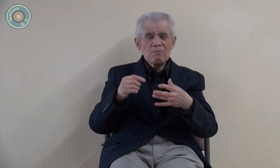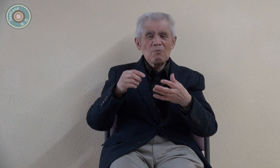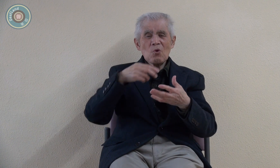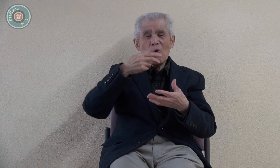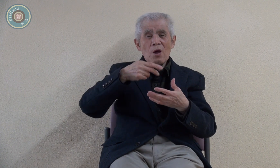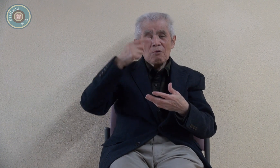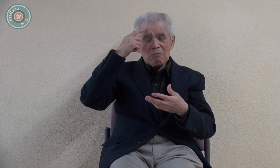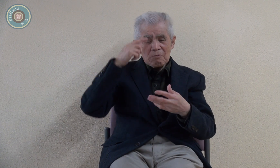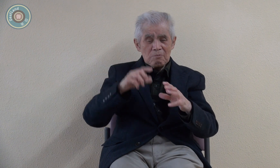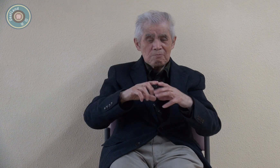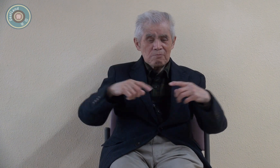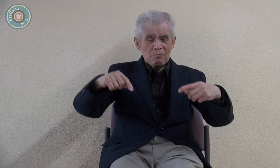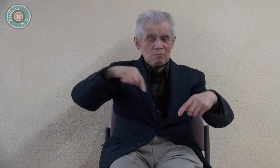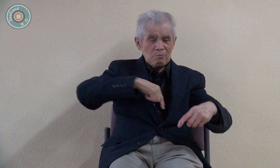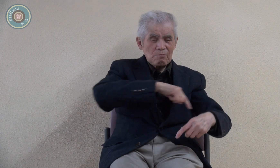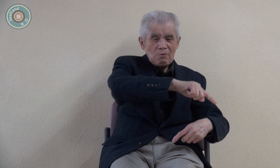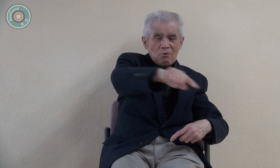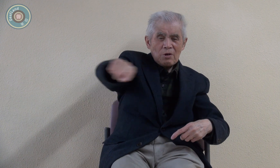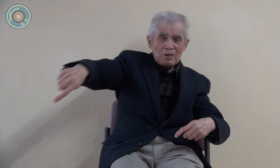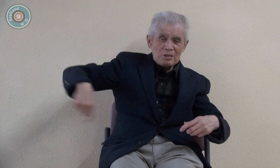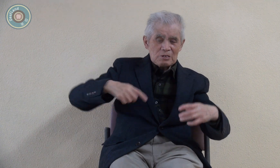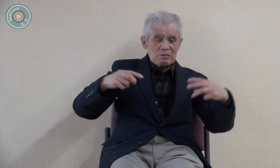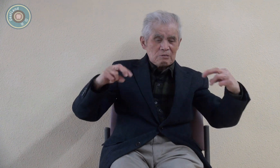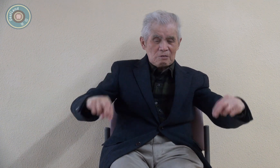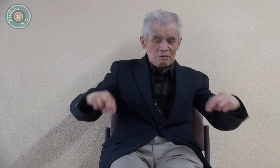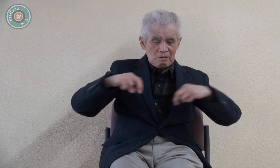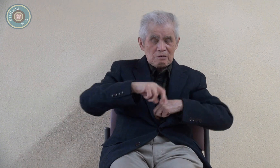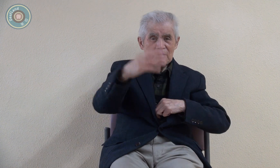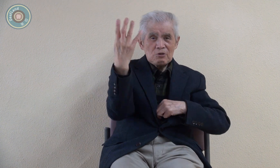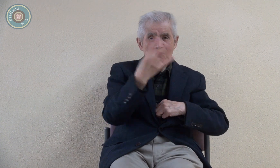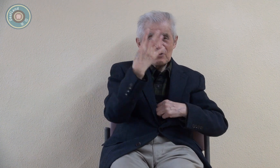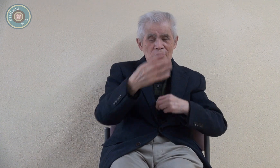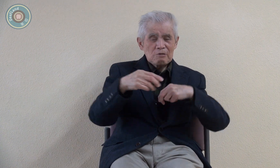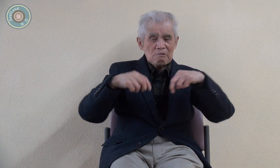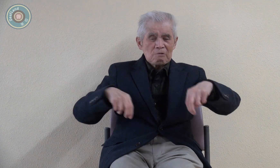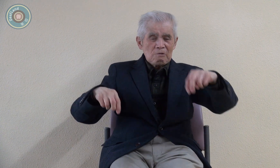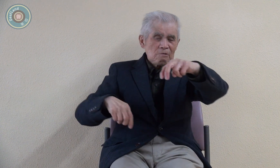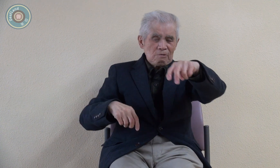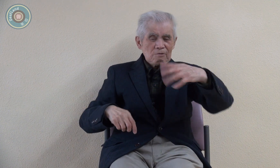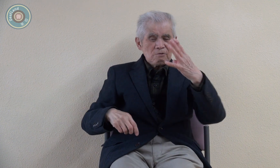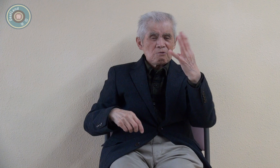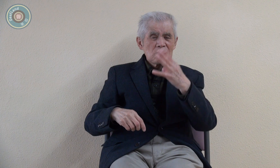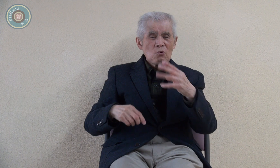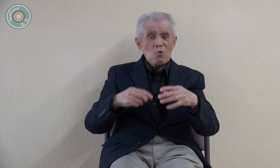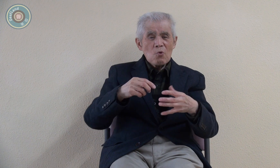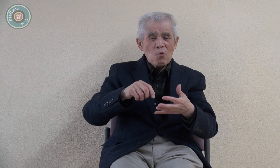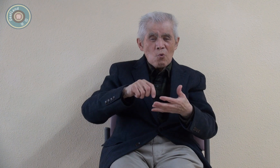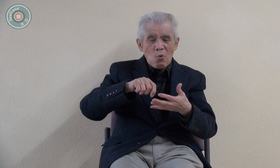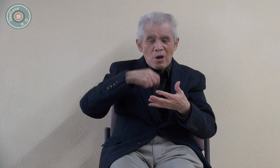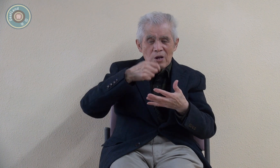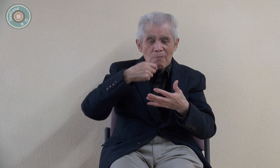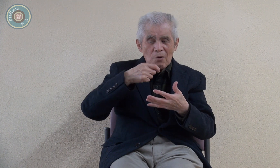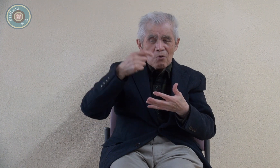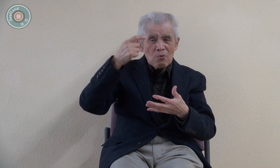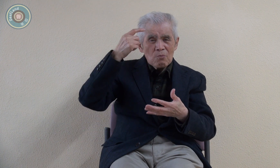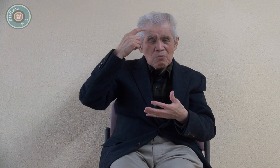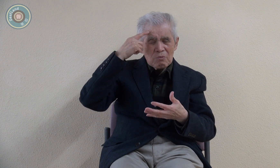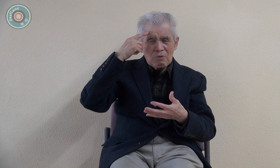Four of us gathered around the round the dining table. We were about to eat